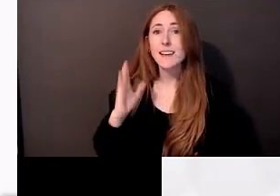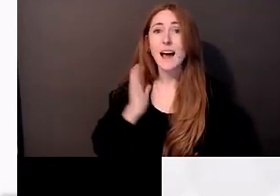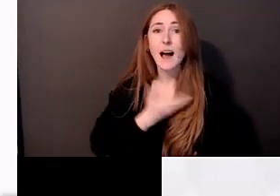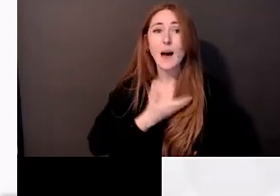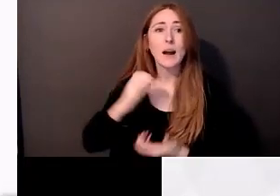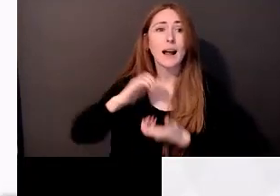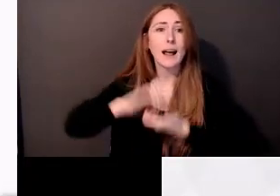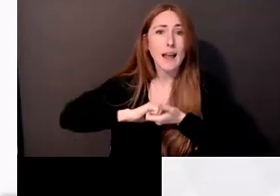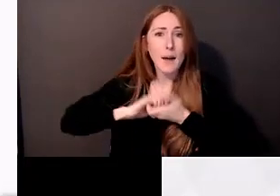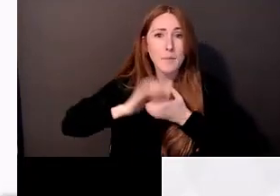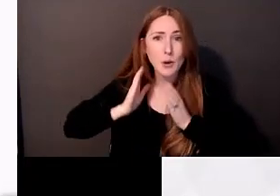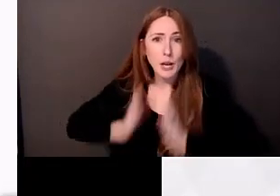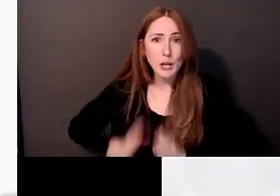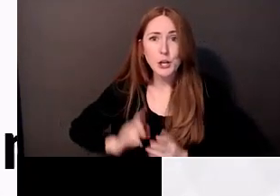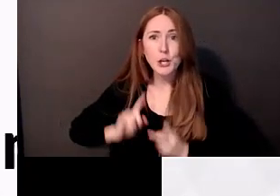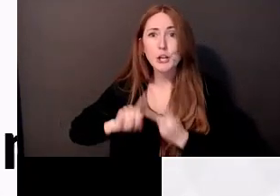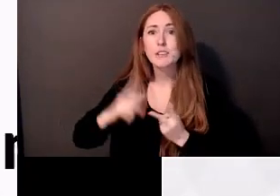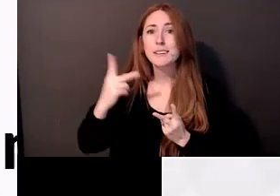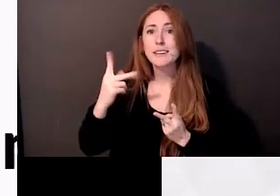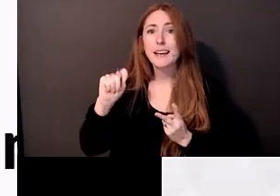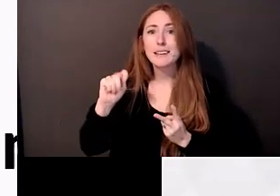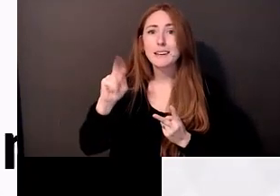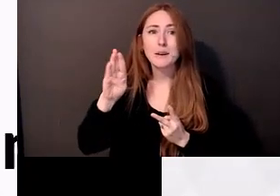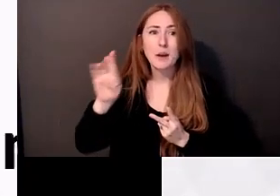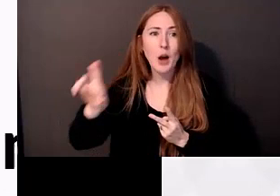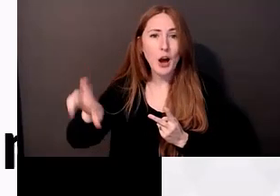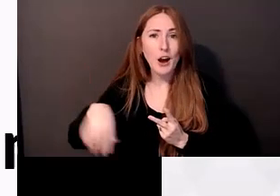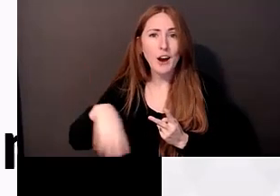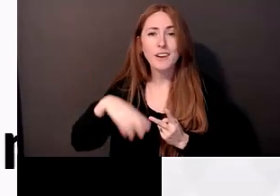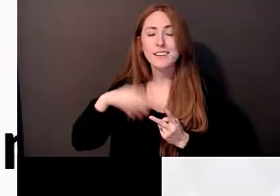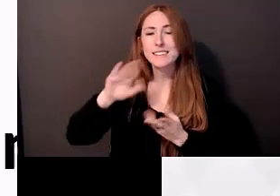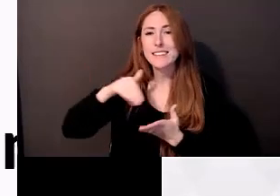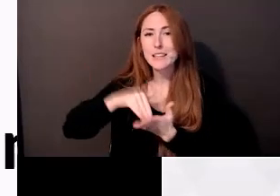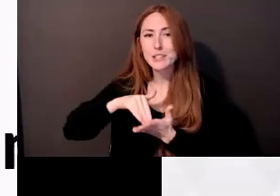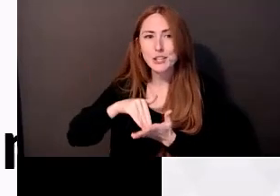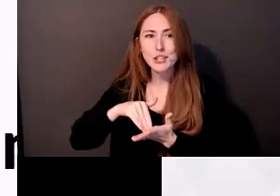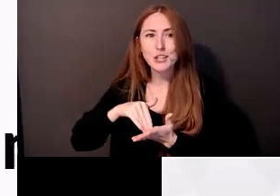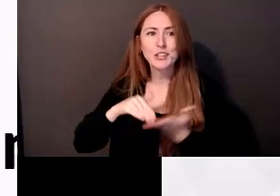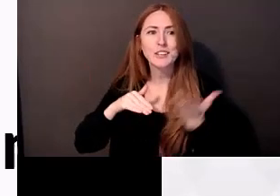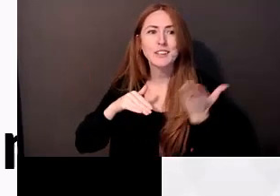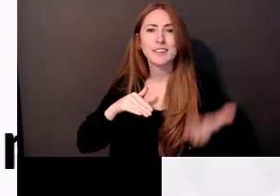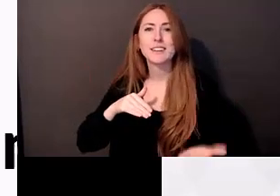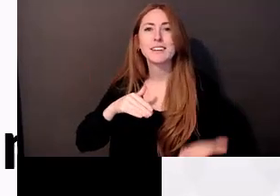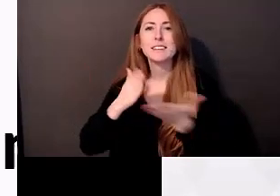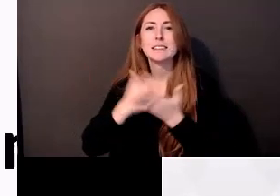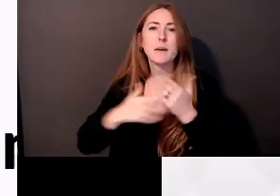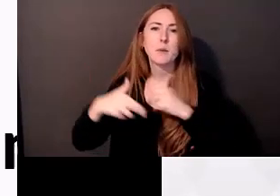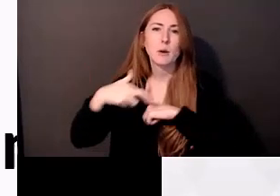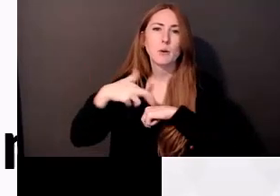and to the KTDRR Center. And here are some references and publications